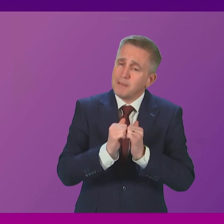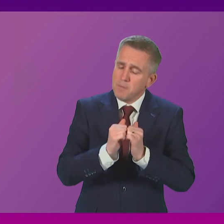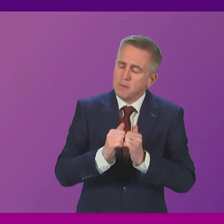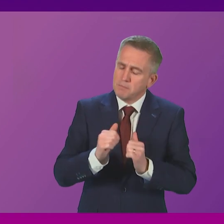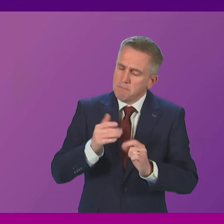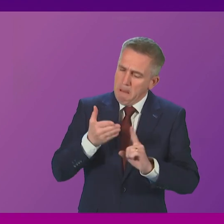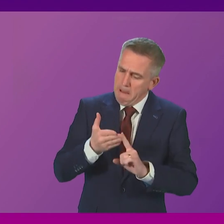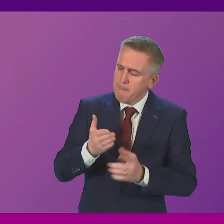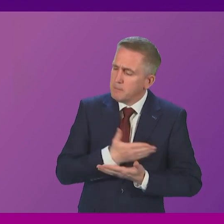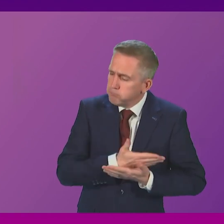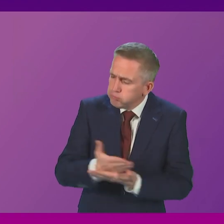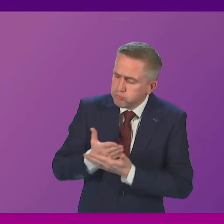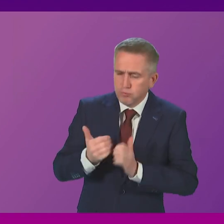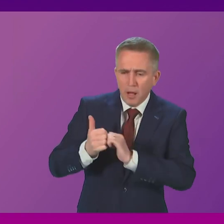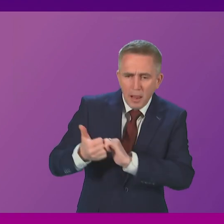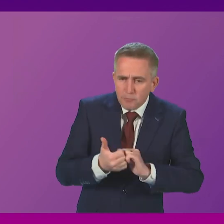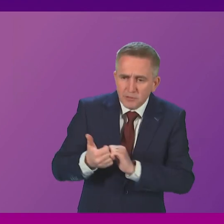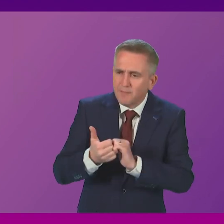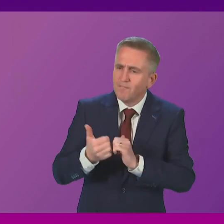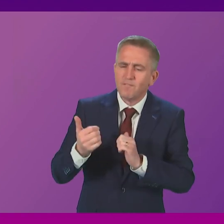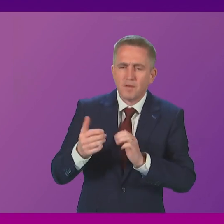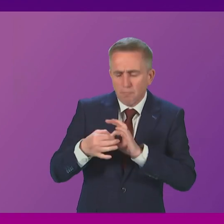and grown-up politics.